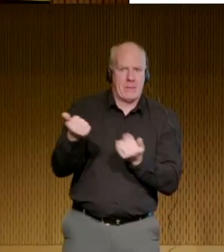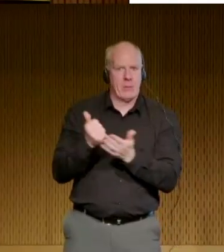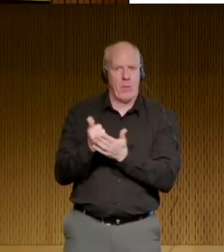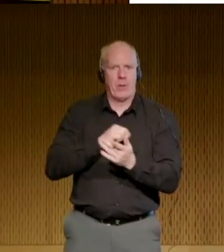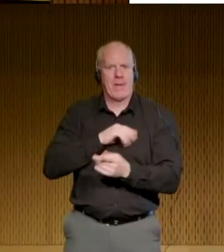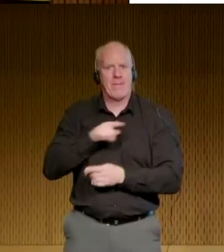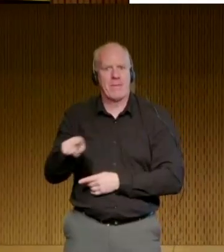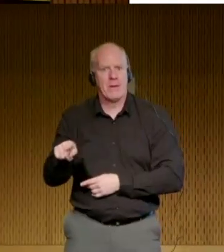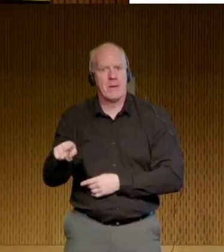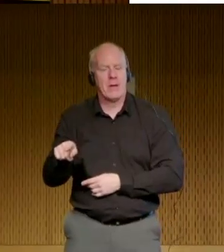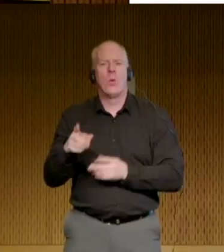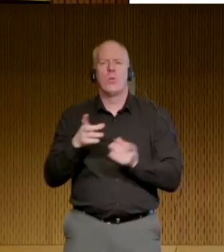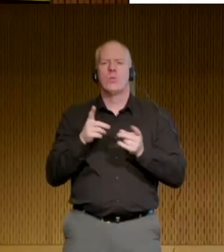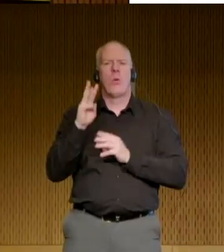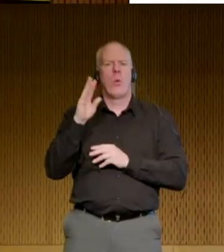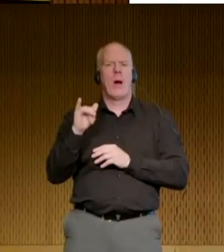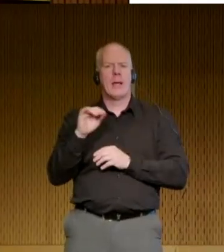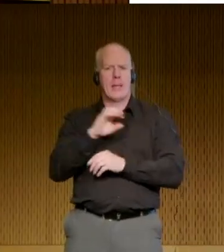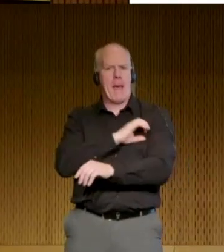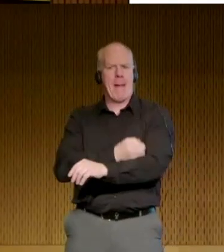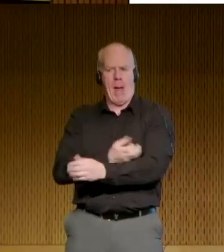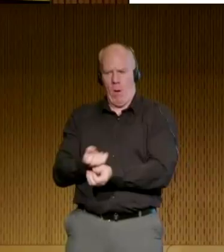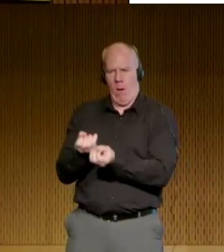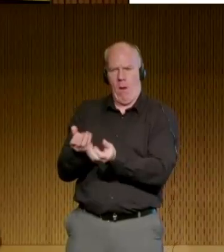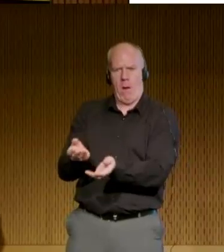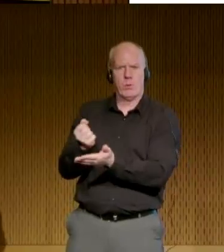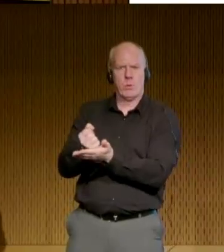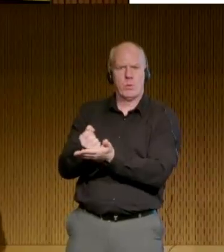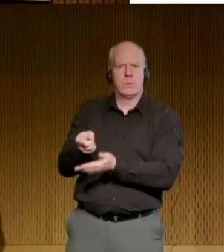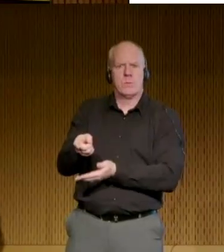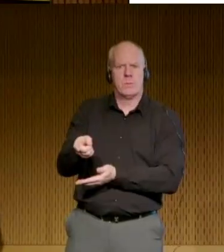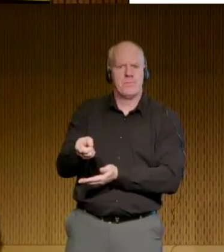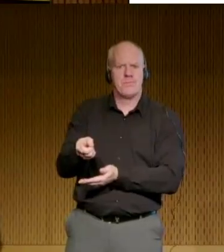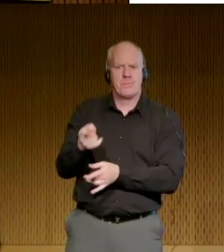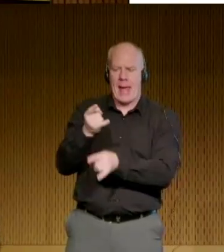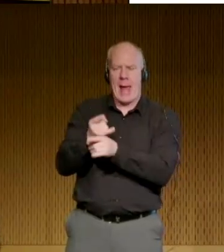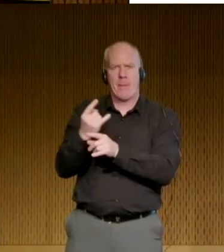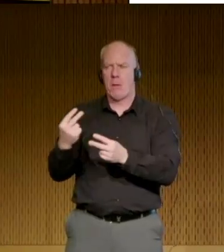And we do this because we want to empower our learners and help them to see that they're active